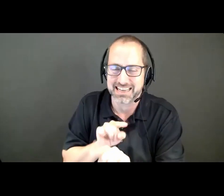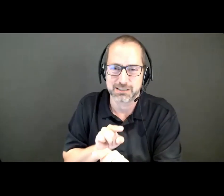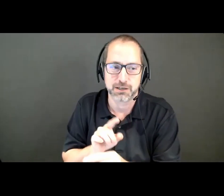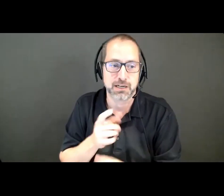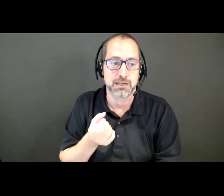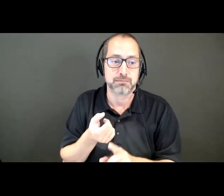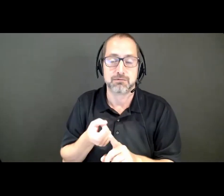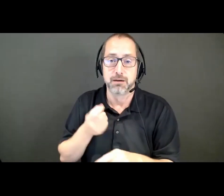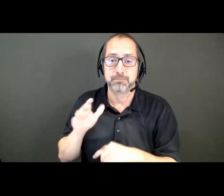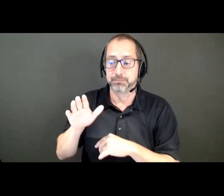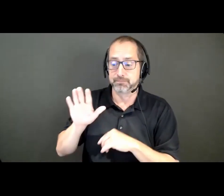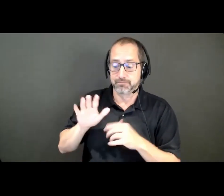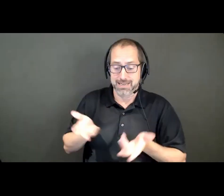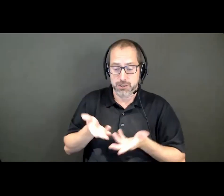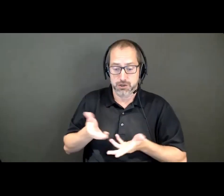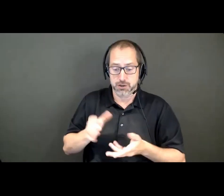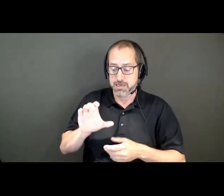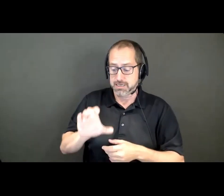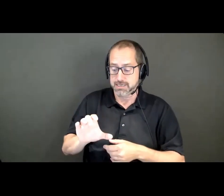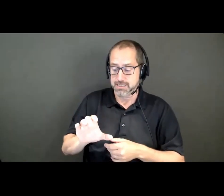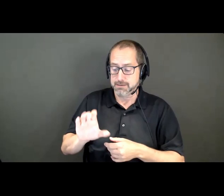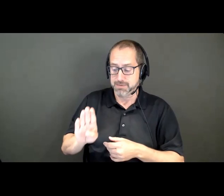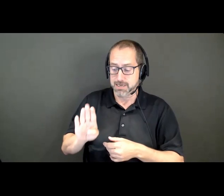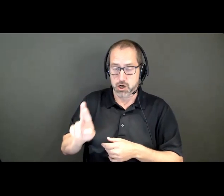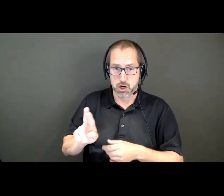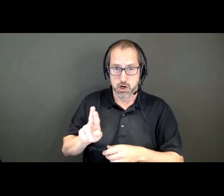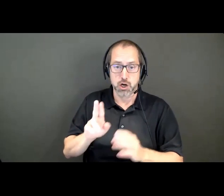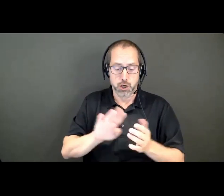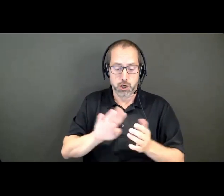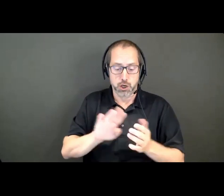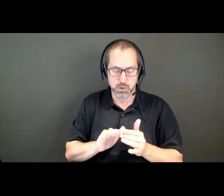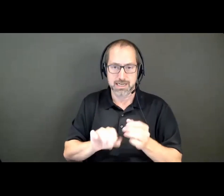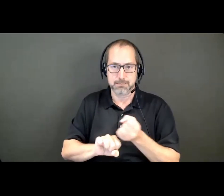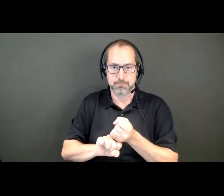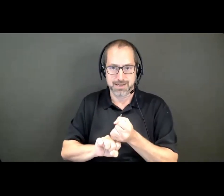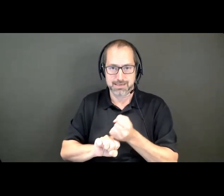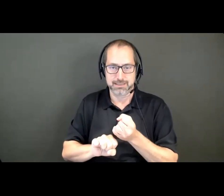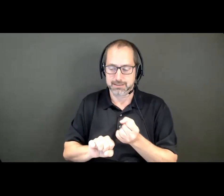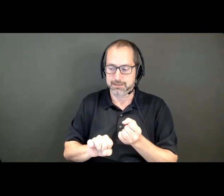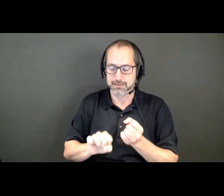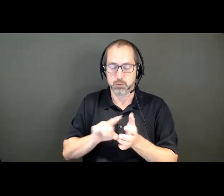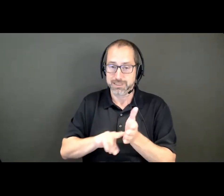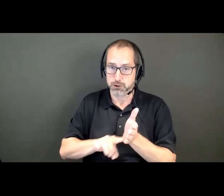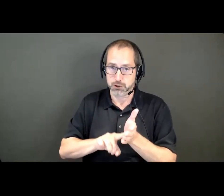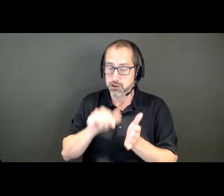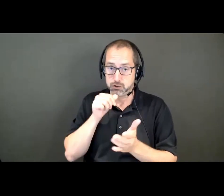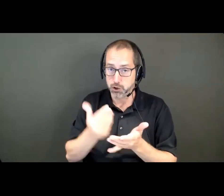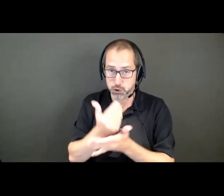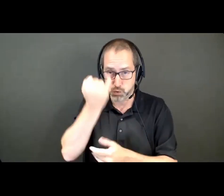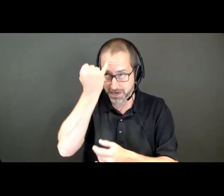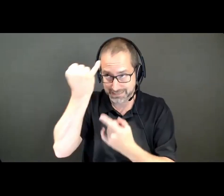community-based research – CBR – is not a new concept. Right? We know that CBR has